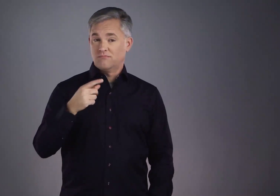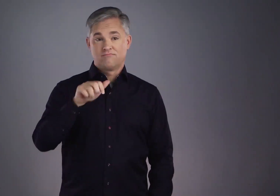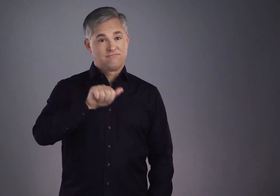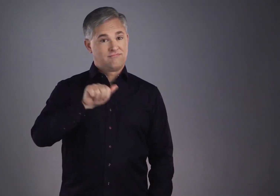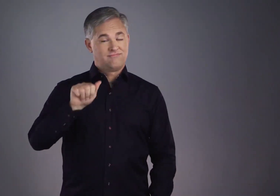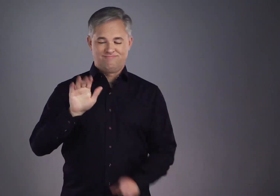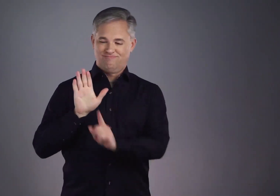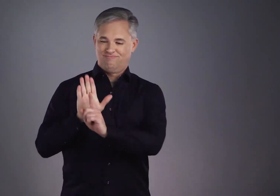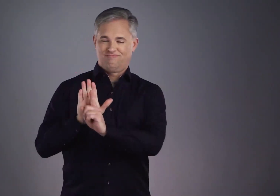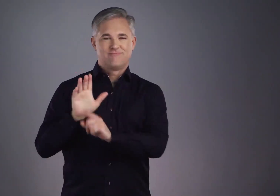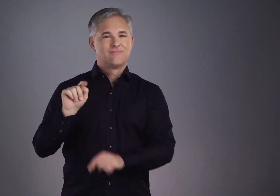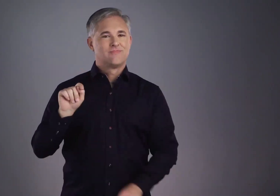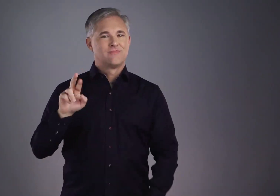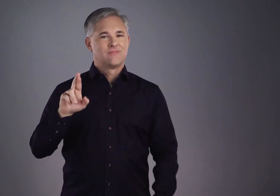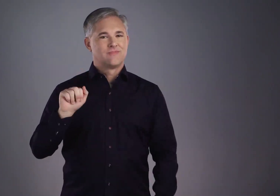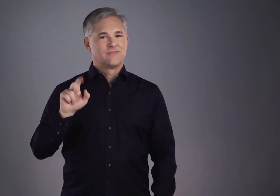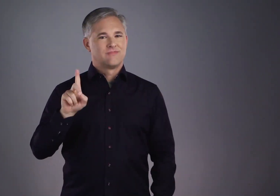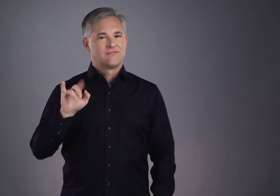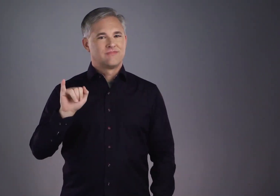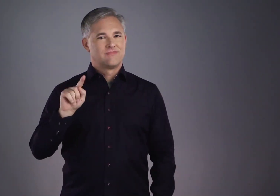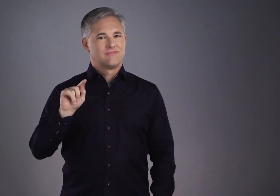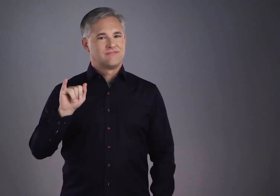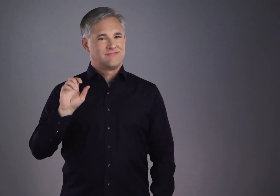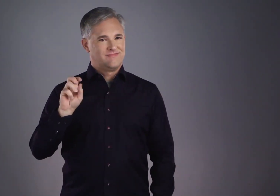I The A.A. Tradition